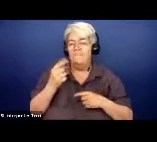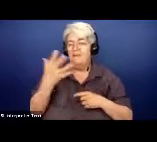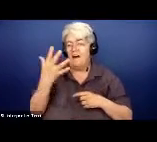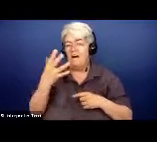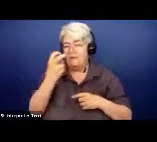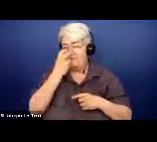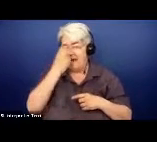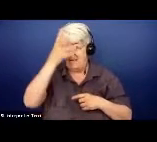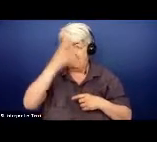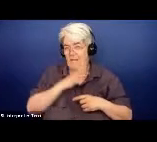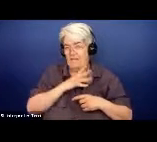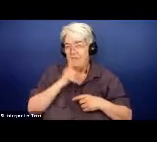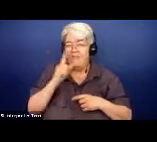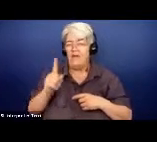an elephant. Each one touching a different